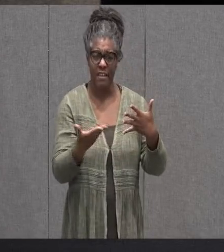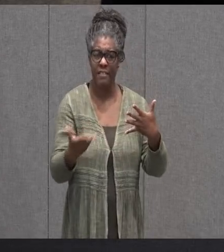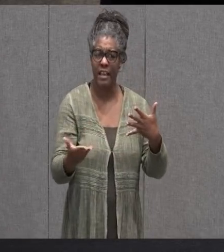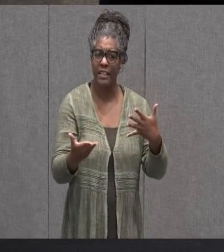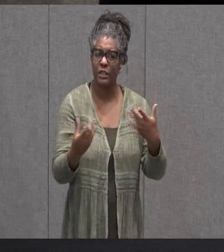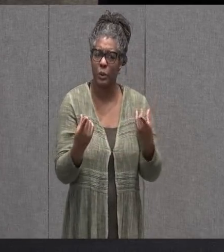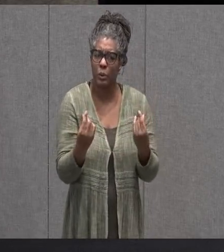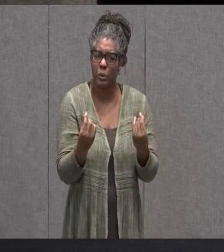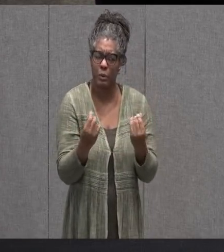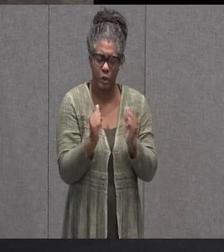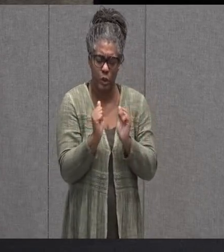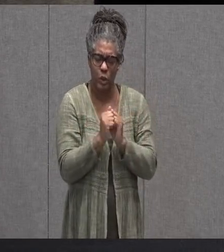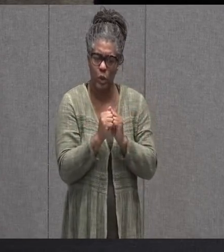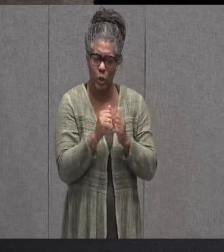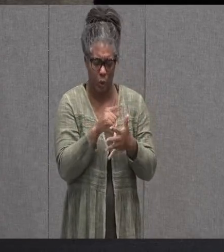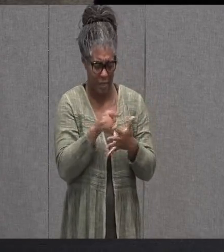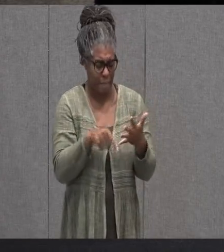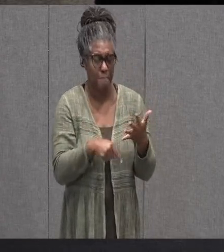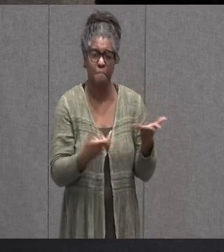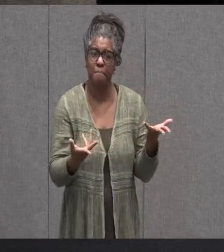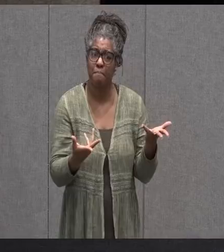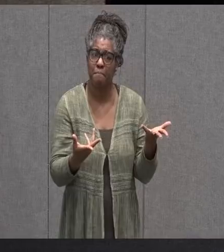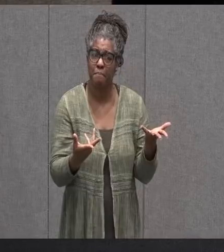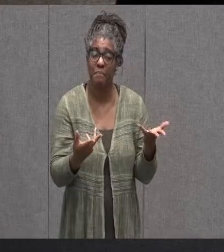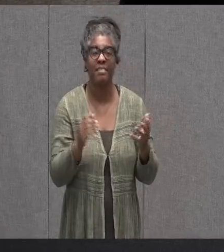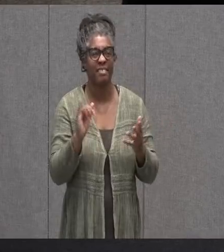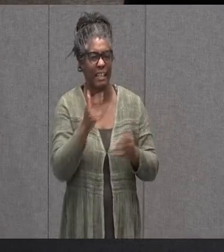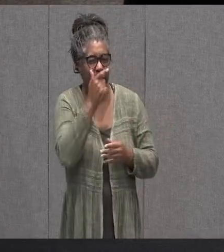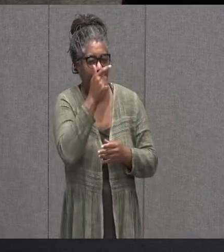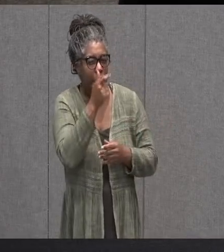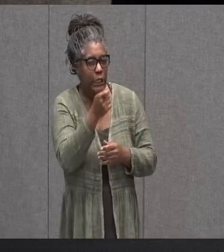That's an interesting thing to think about. I think I'll read on.